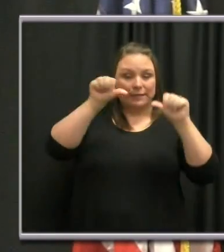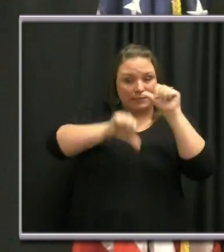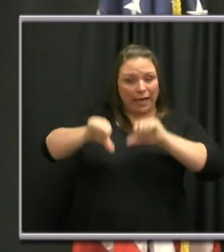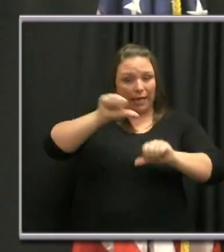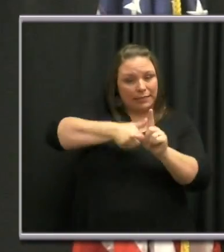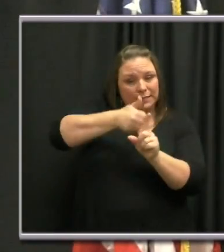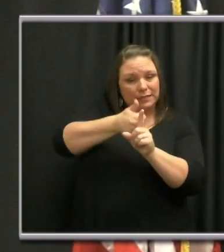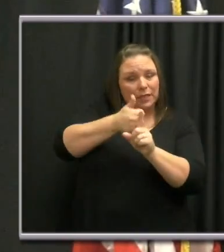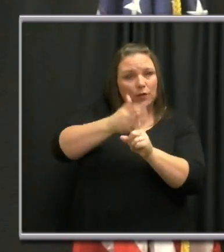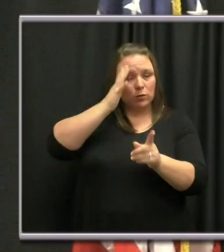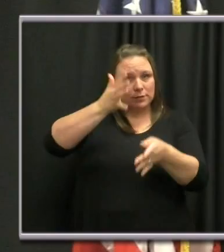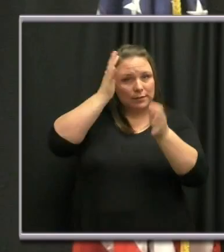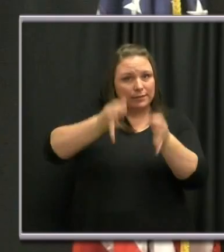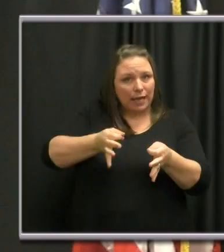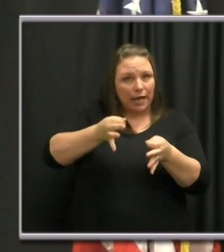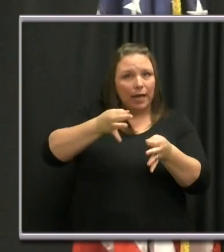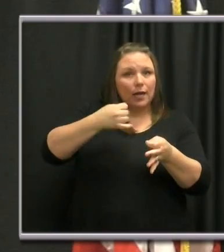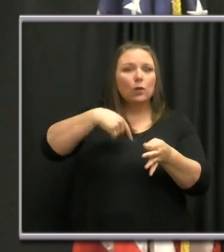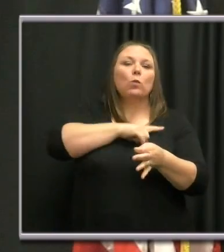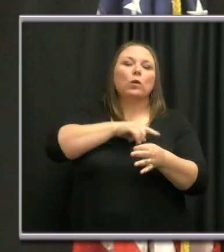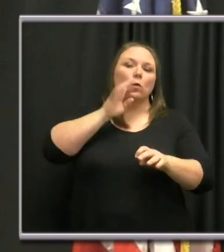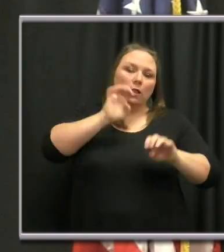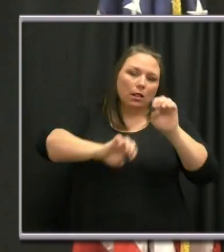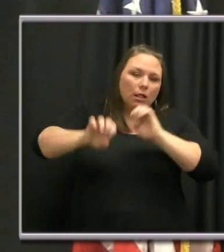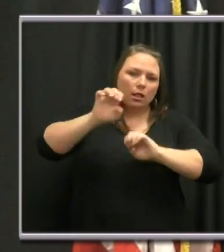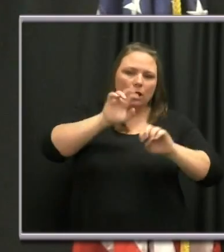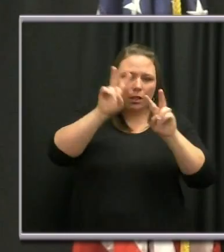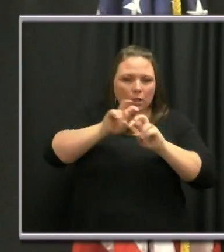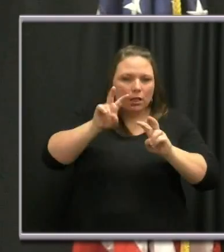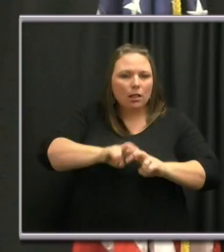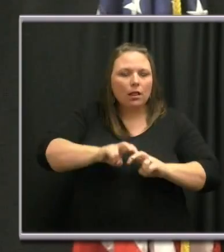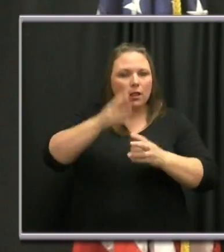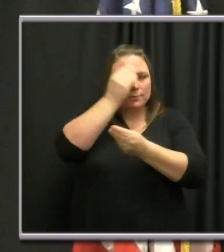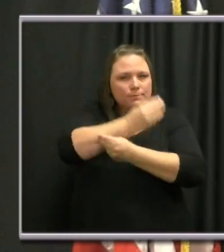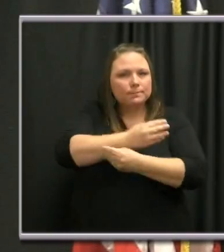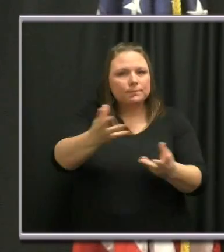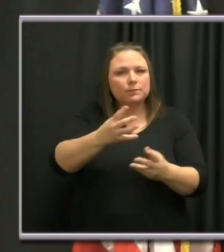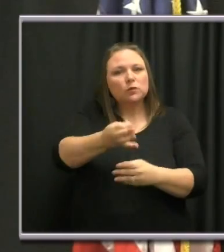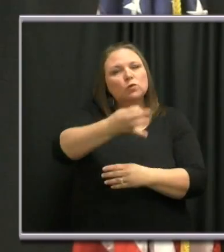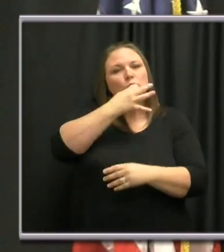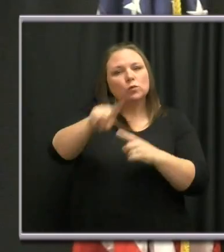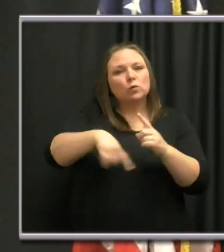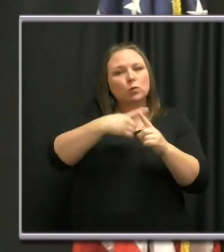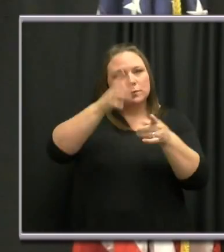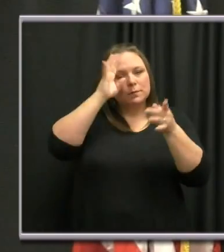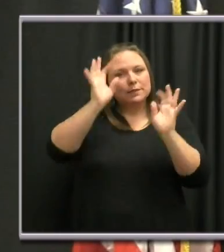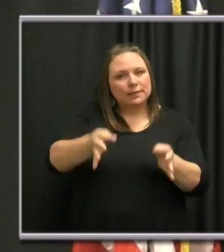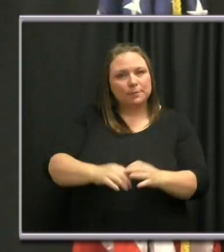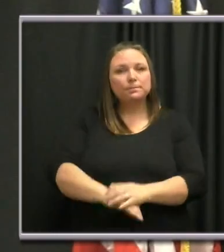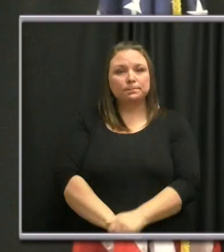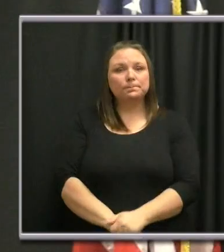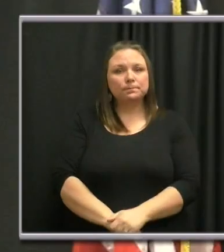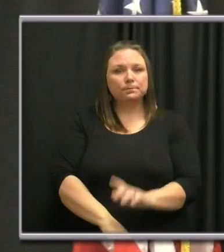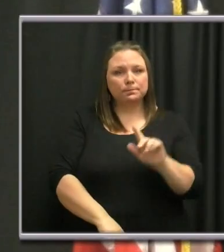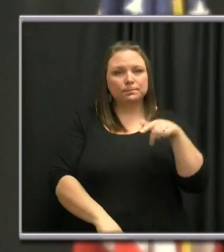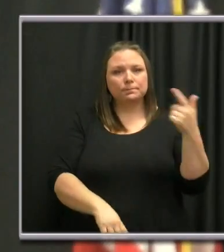SCIENCE WILL DRIVE THOSE DECISIONS- AND SO WE'RE CONSTANTLY EVALUATING THAT IN AND WE'LL GET TO YOU- WITH AN